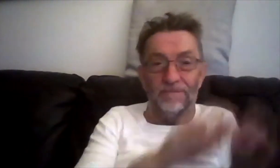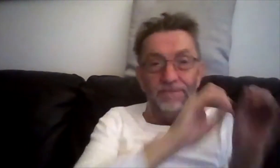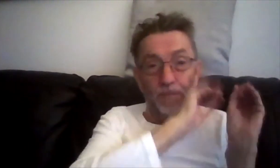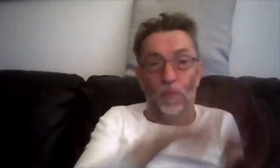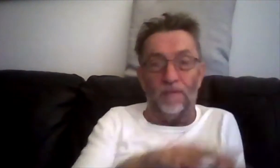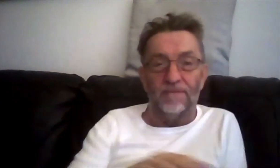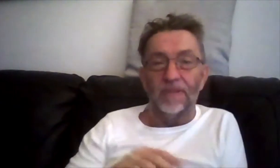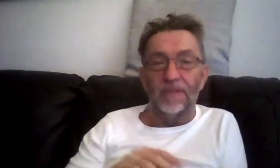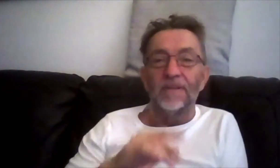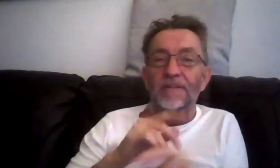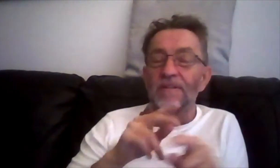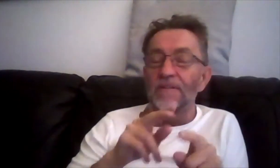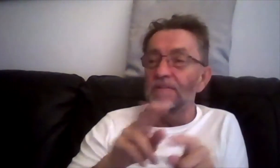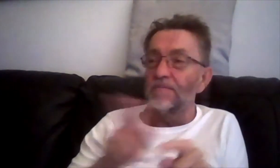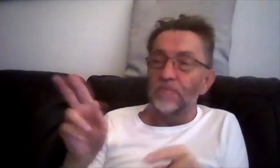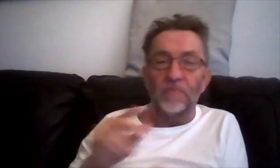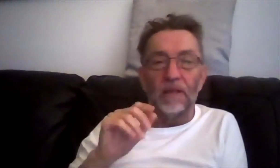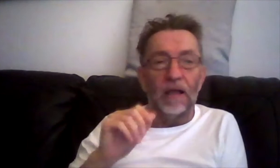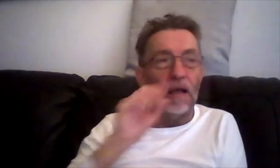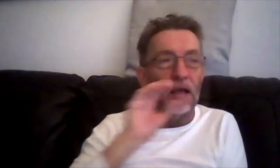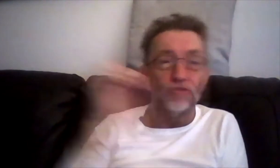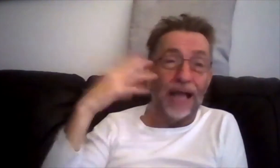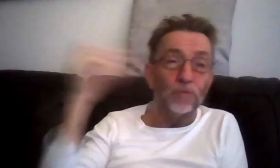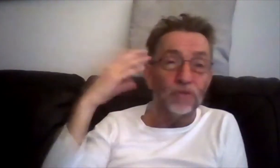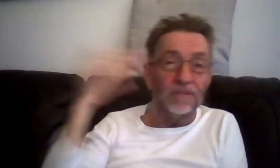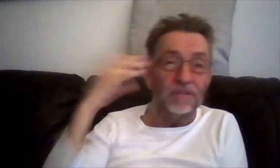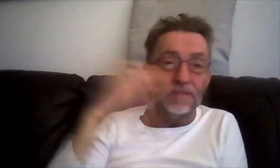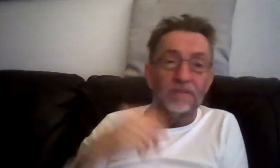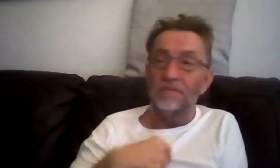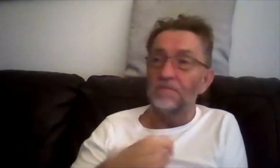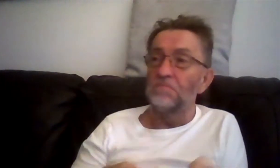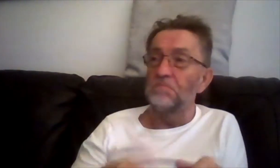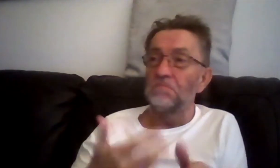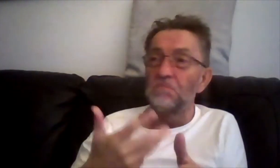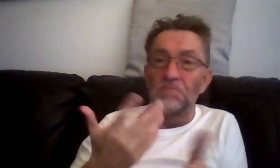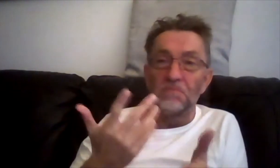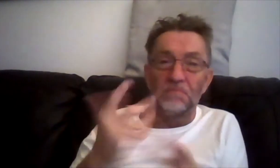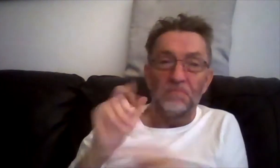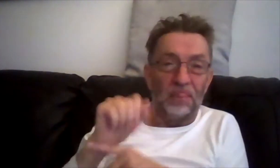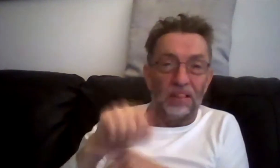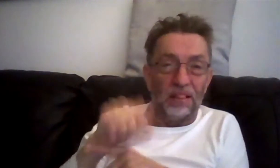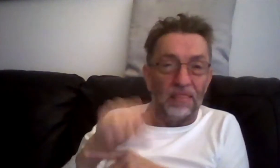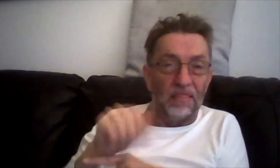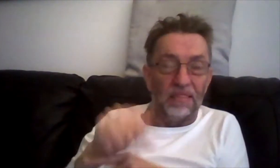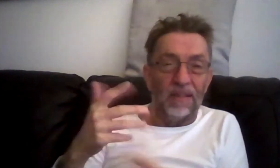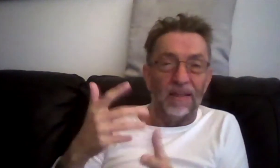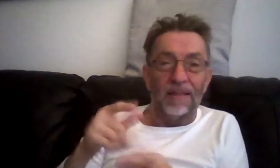The neighbours had just moved in, and one of them was shouting, but we didn't know what.